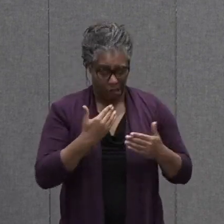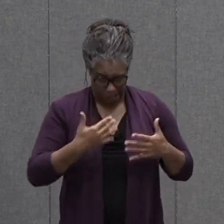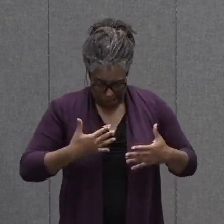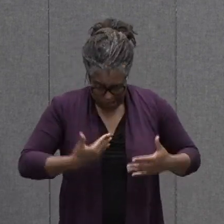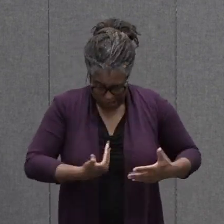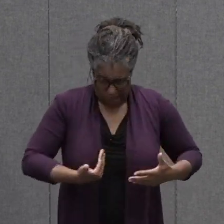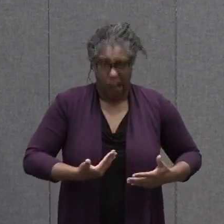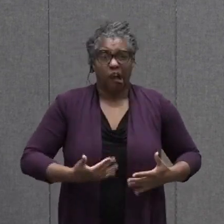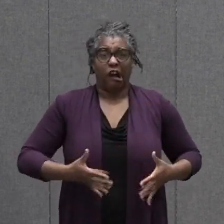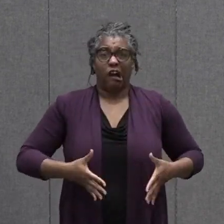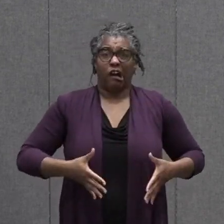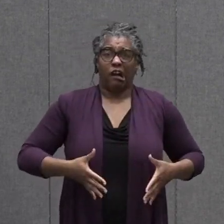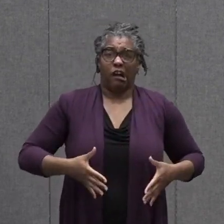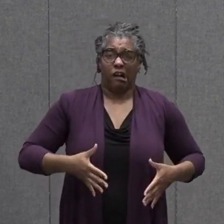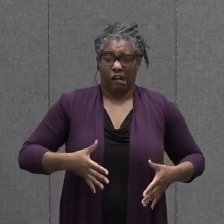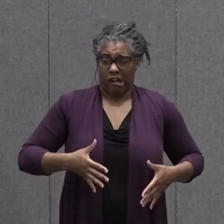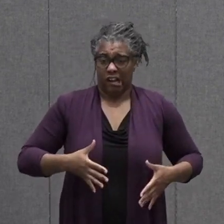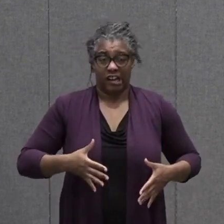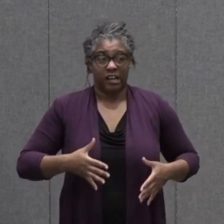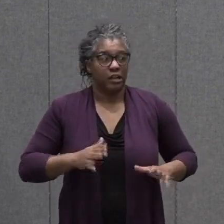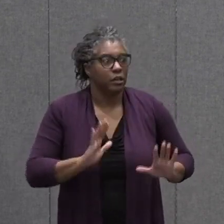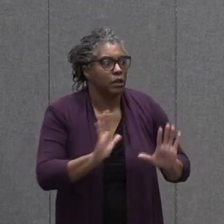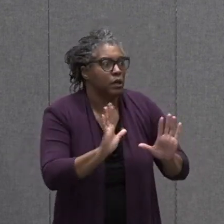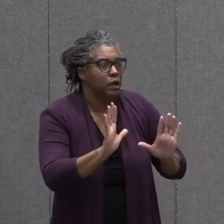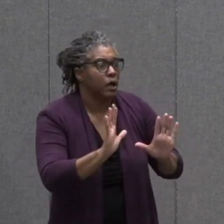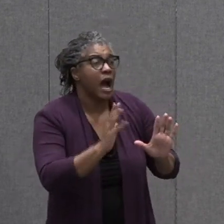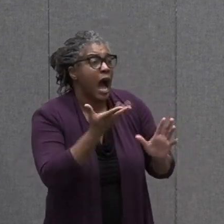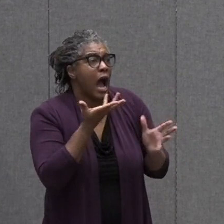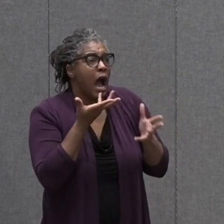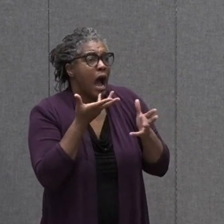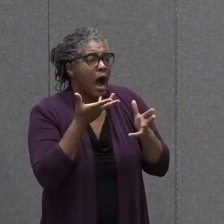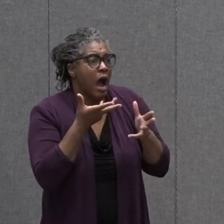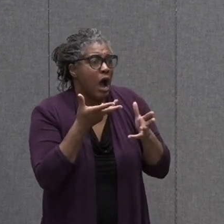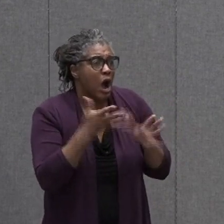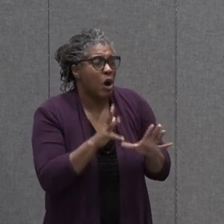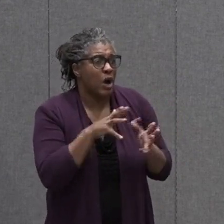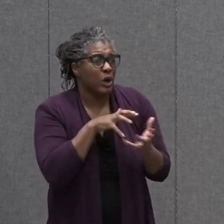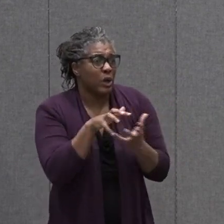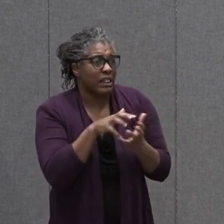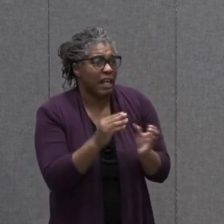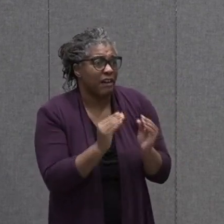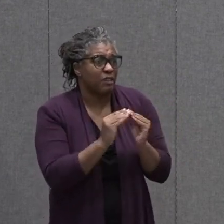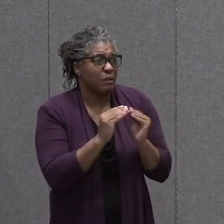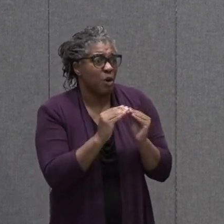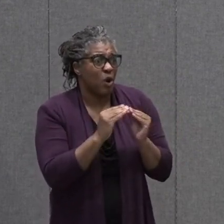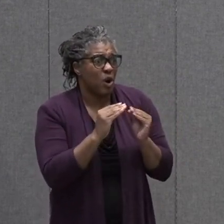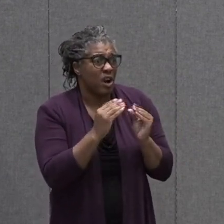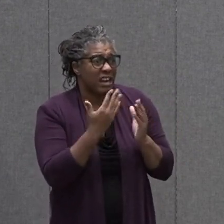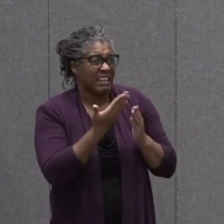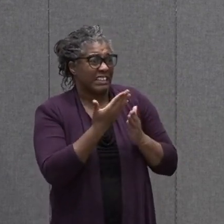Peanut Butter didn't want Egg to laugh anymore. So he kept on walking.